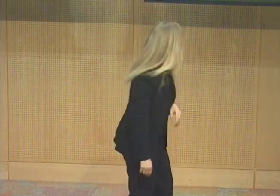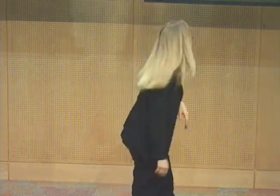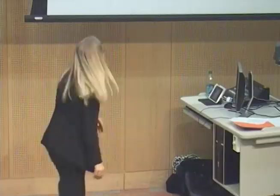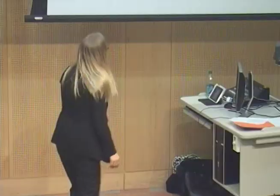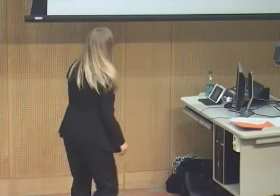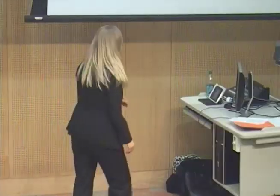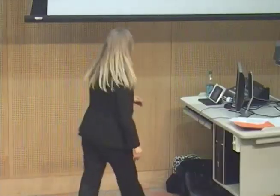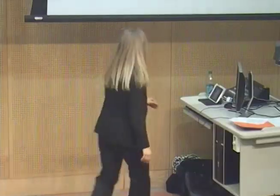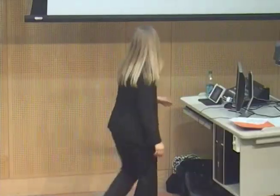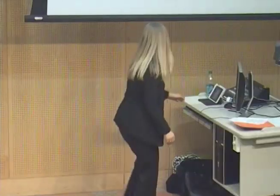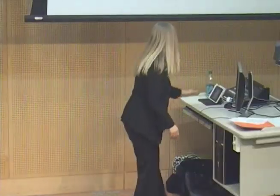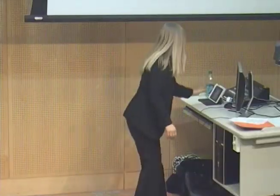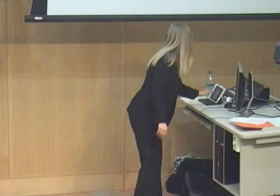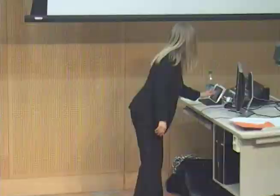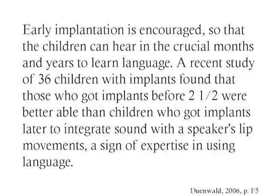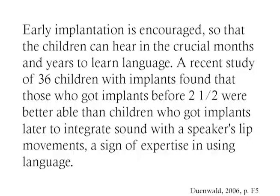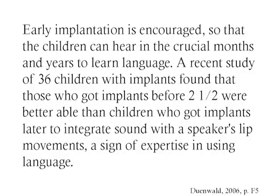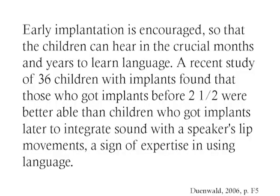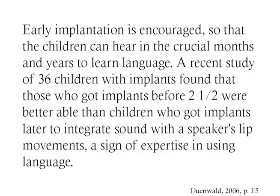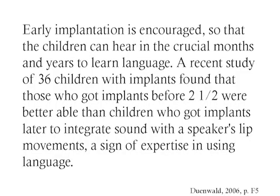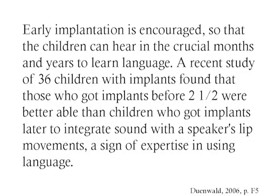"B," if you're Deaf, you cannot protect your children.